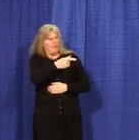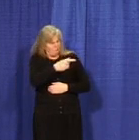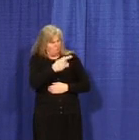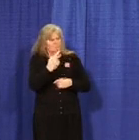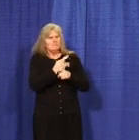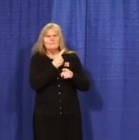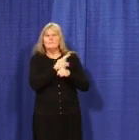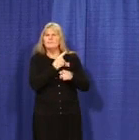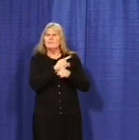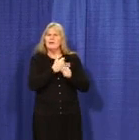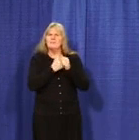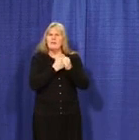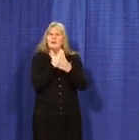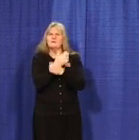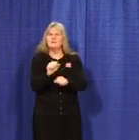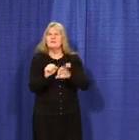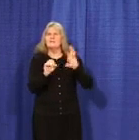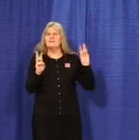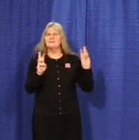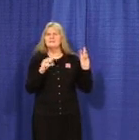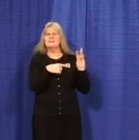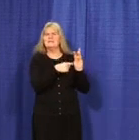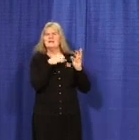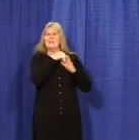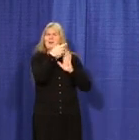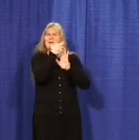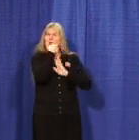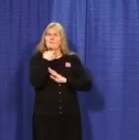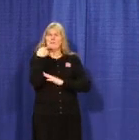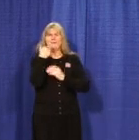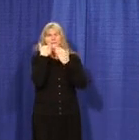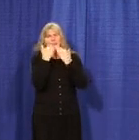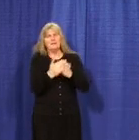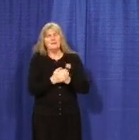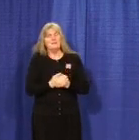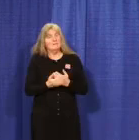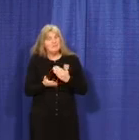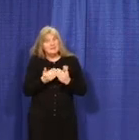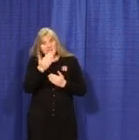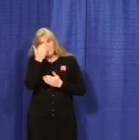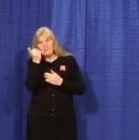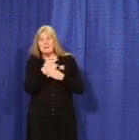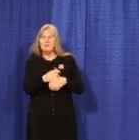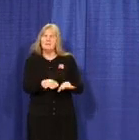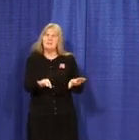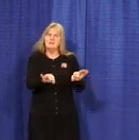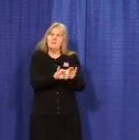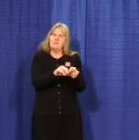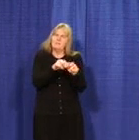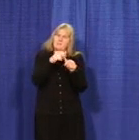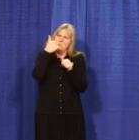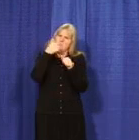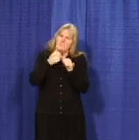their restaurant. It is so easy to forget but -- incredibly important to remember.